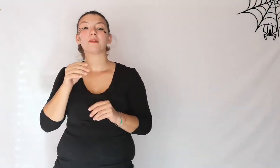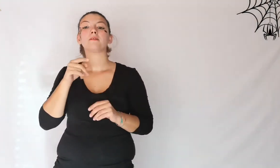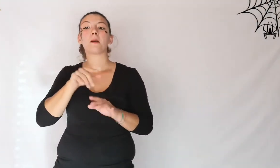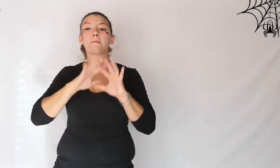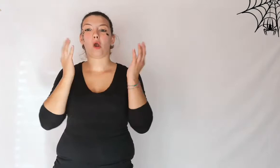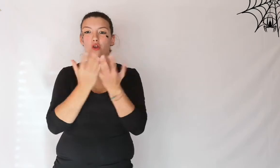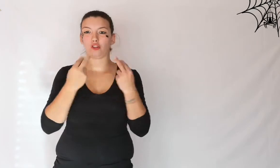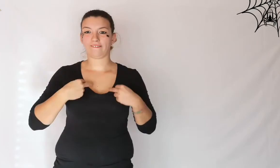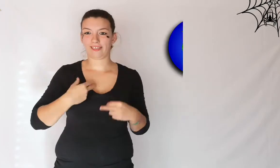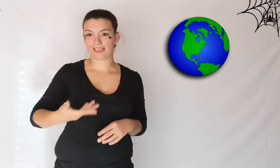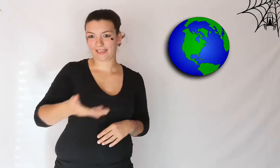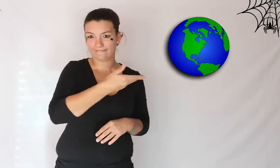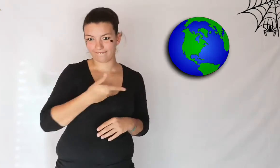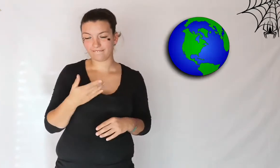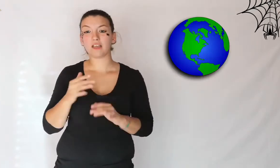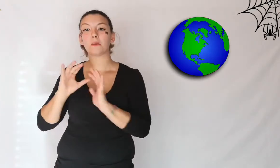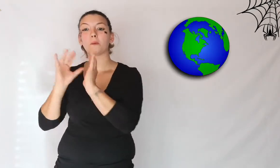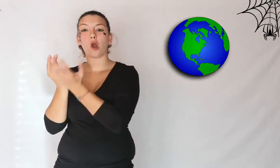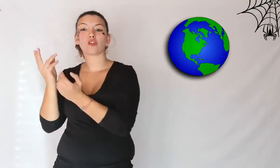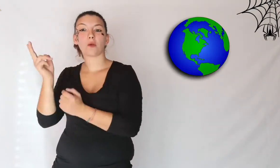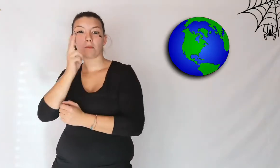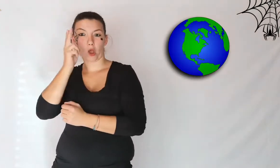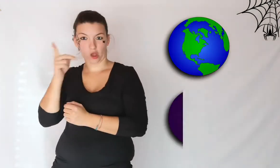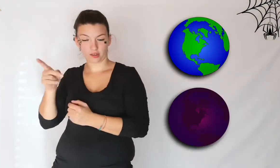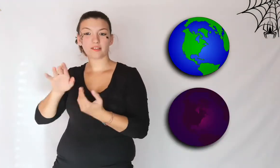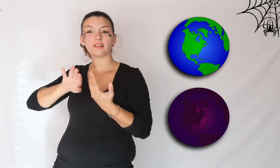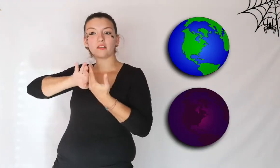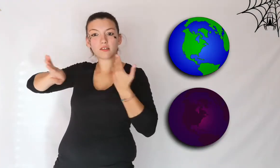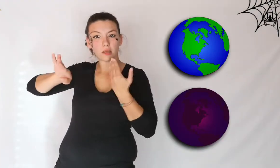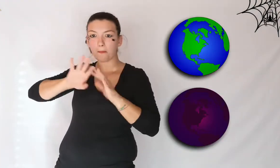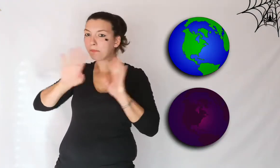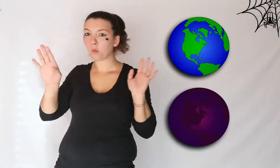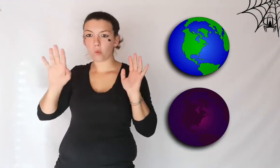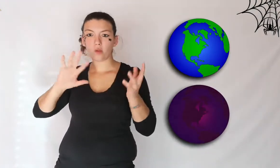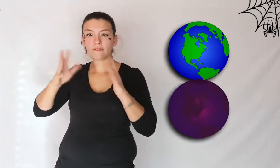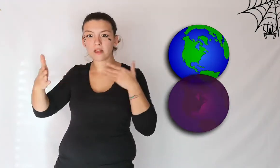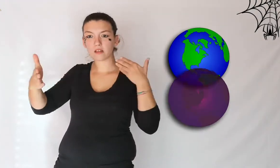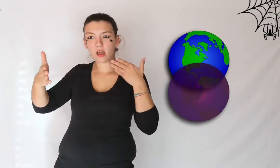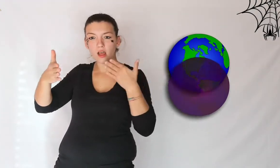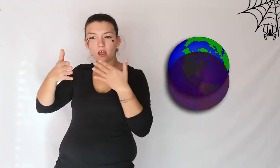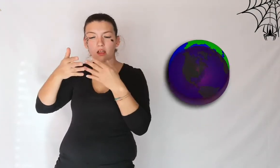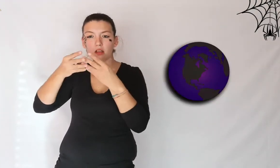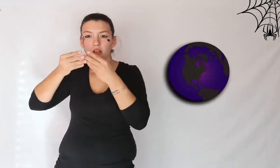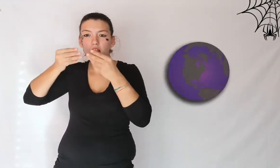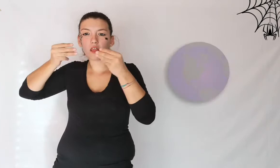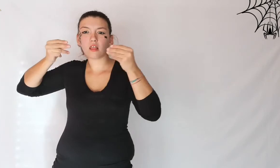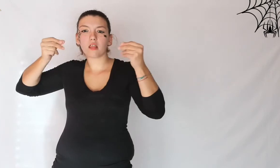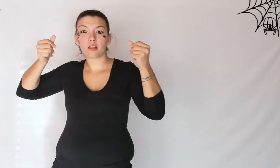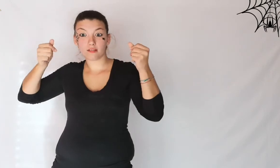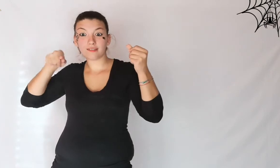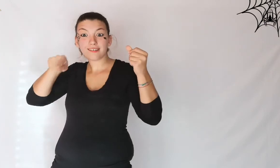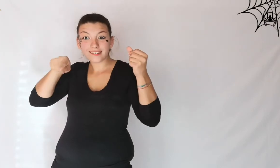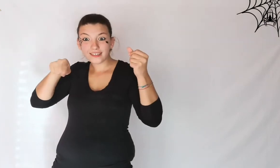the world of the living joined that of the dead,